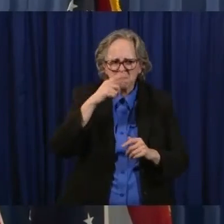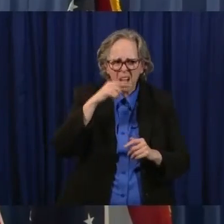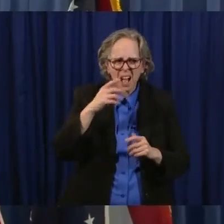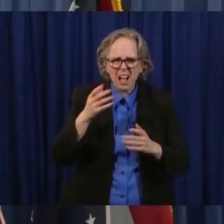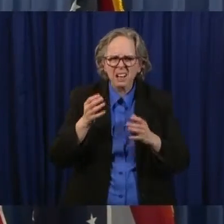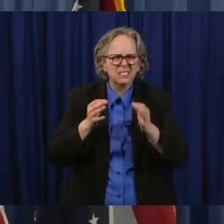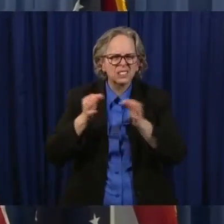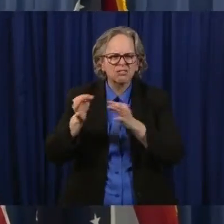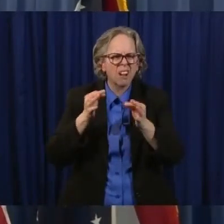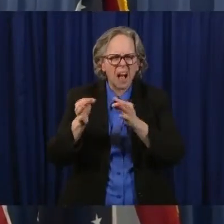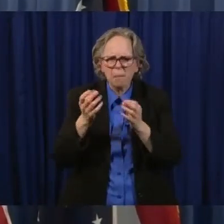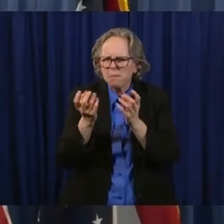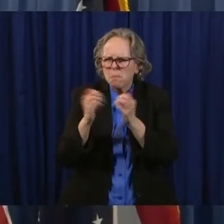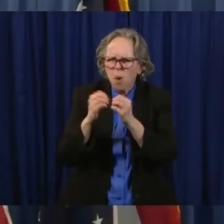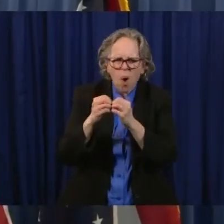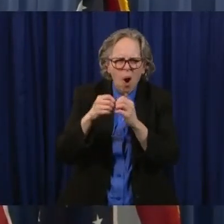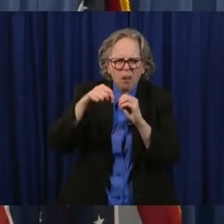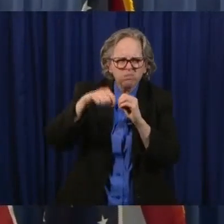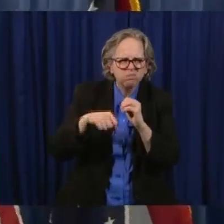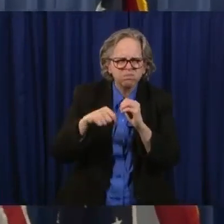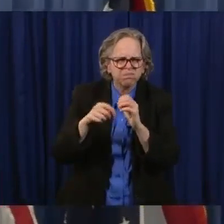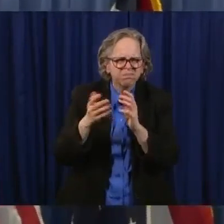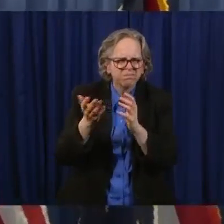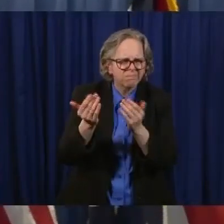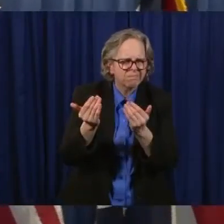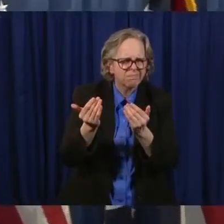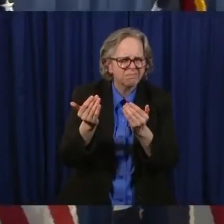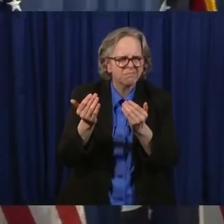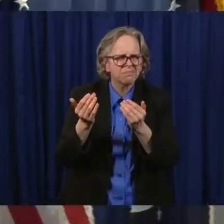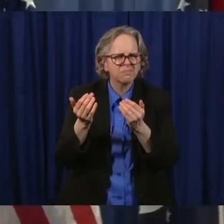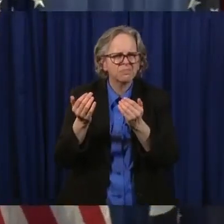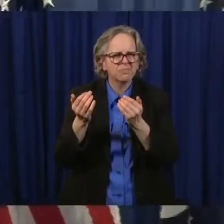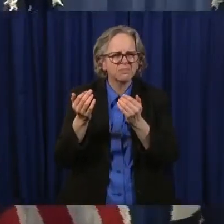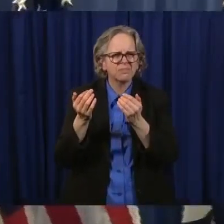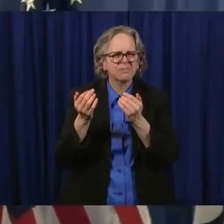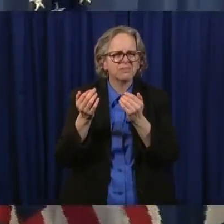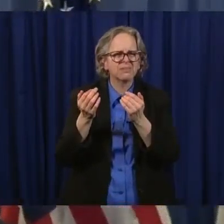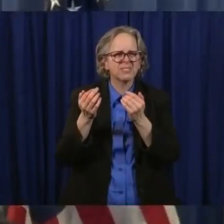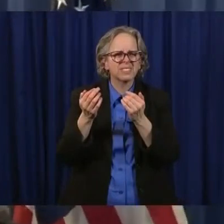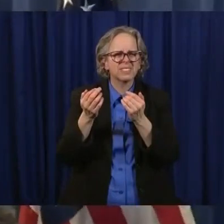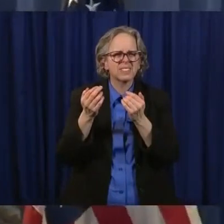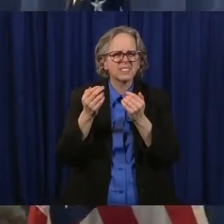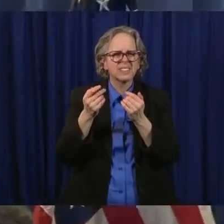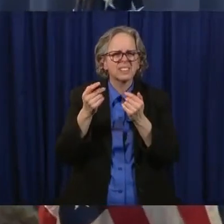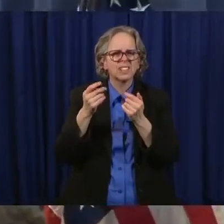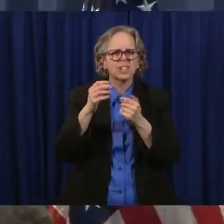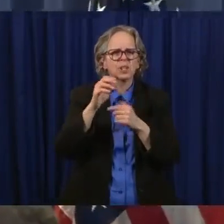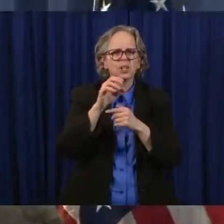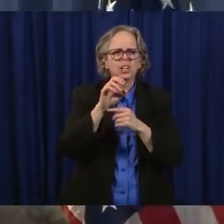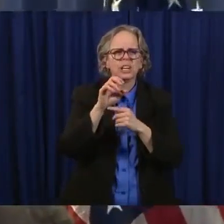FORWARD. FOR THOSE WHO CANNOT SEE THIS, NOT SHRINK SURE THIS IS